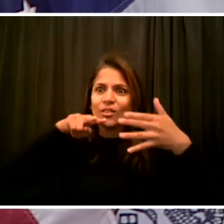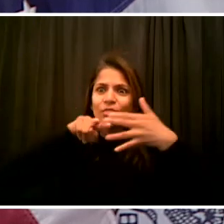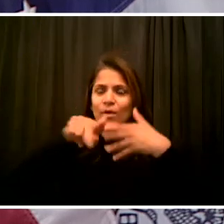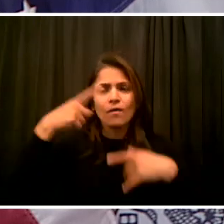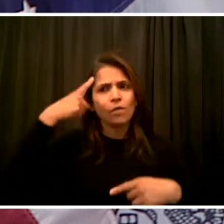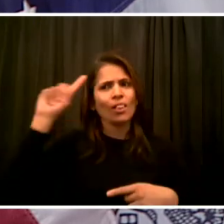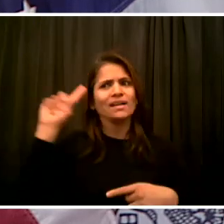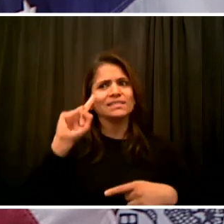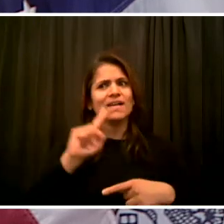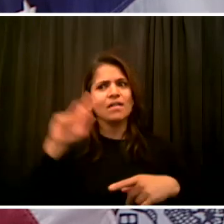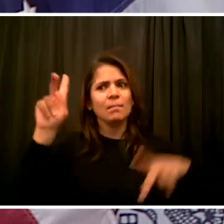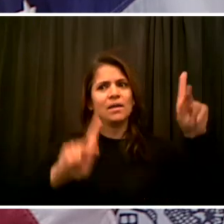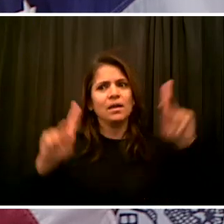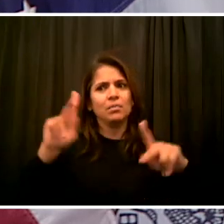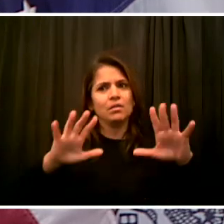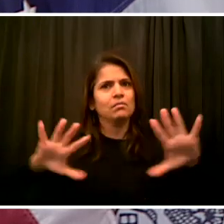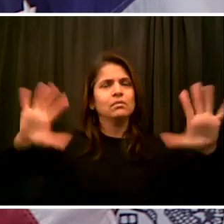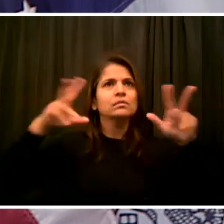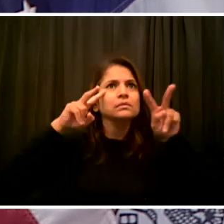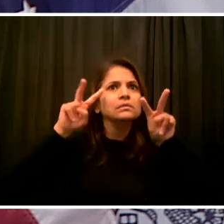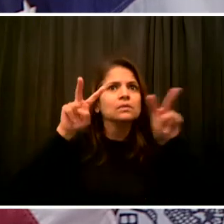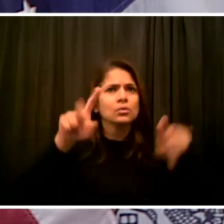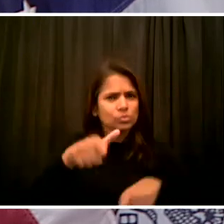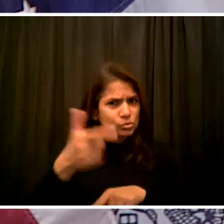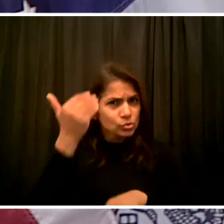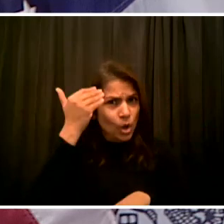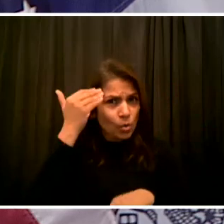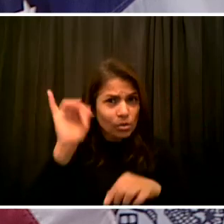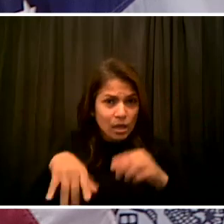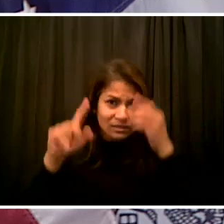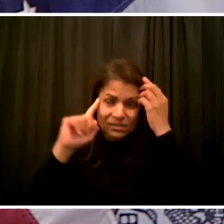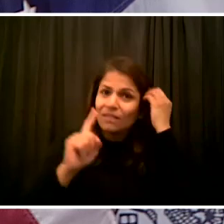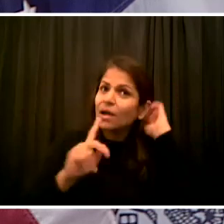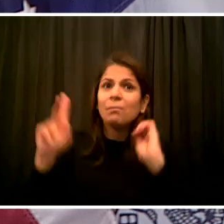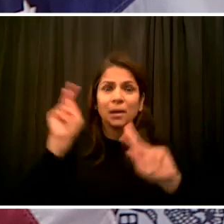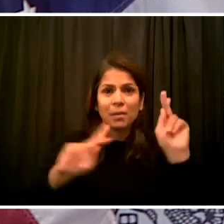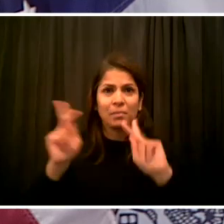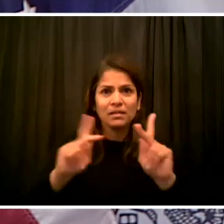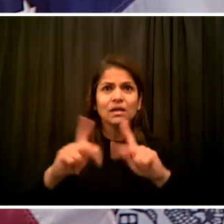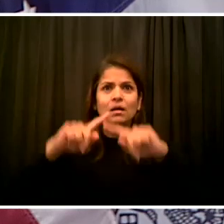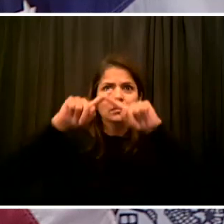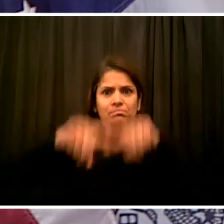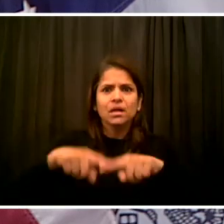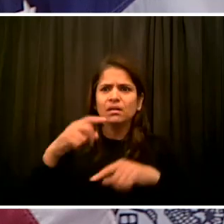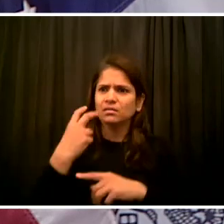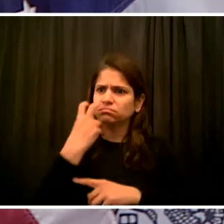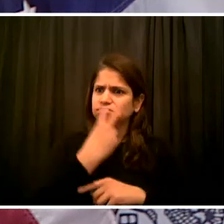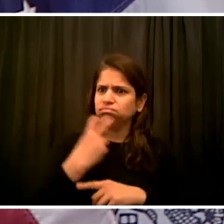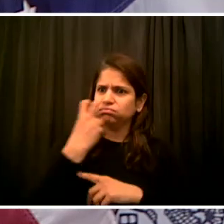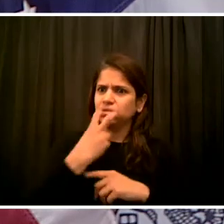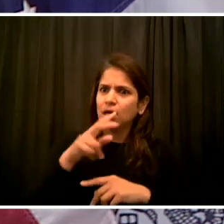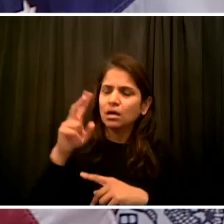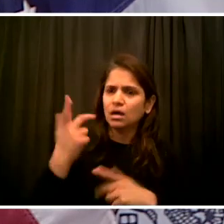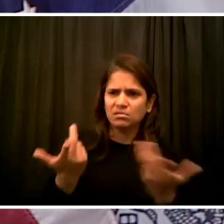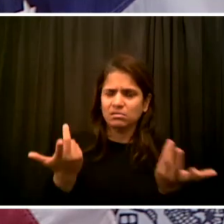OBVIOUSLY, THERE ARE SO MANY DEAF PEOPLE READ PEPLOES 'LIS.P SO, I'M CURIOUS F ITATH'S SOMETHING THAT YOU GUYS HAVE THOUGHT ABOUT.